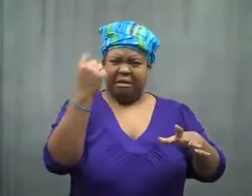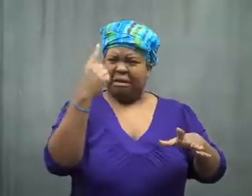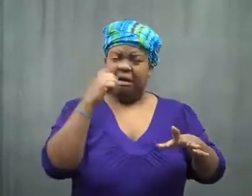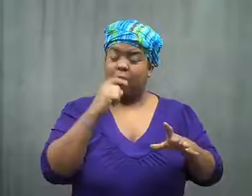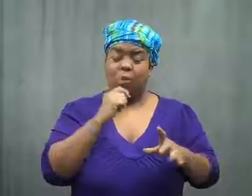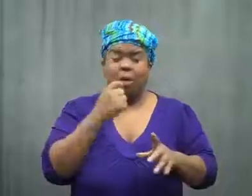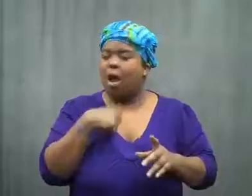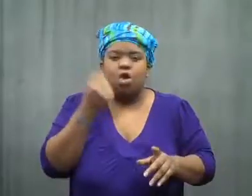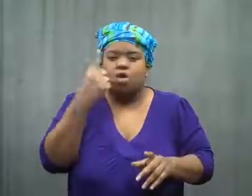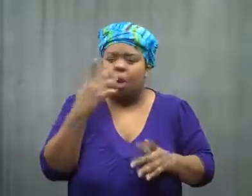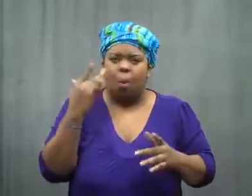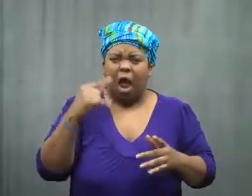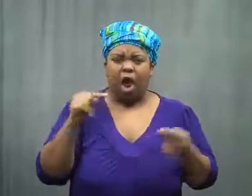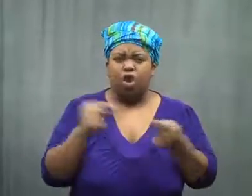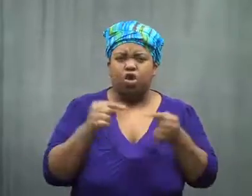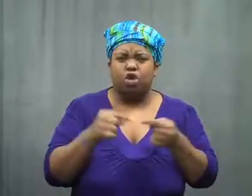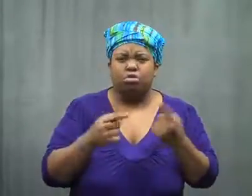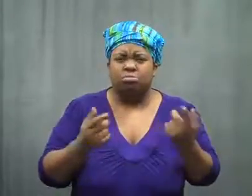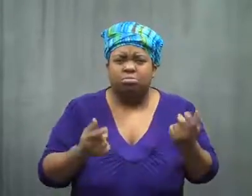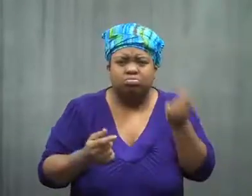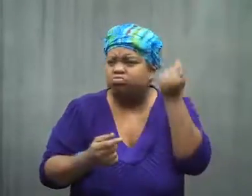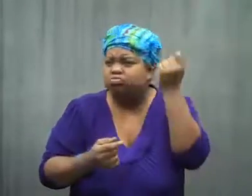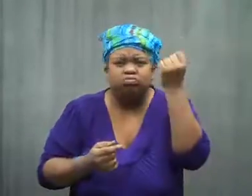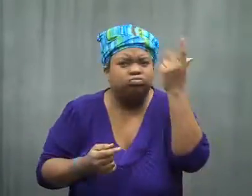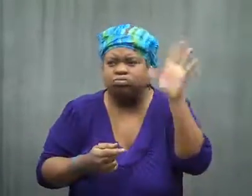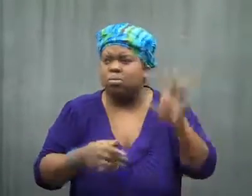I just didn't understand why it hurt.